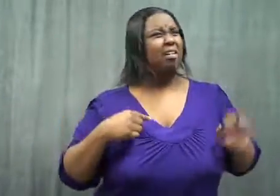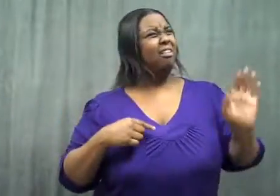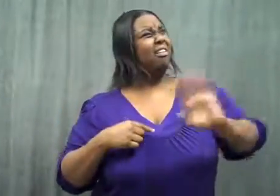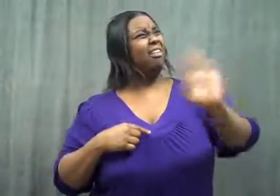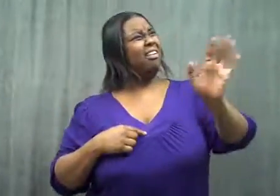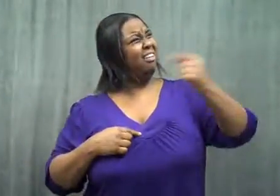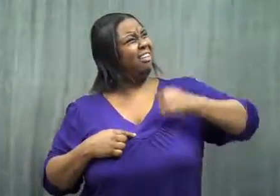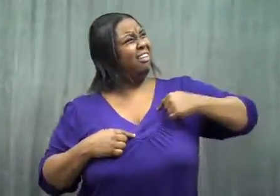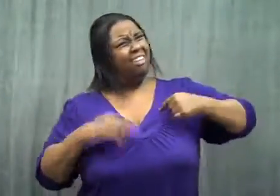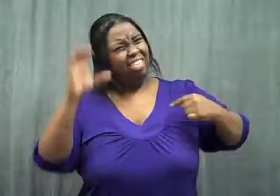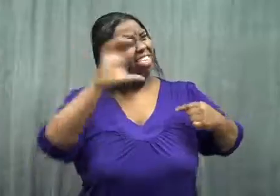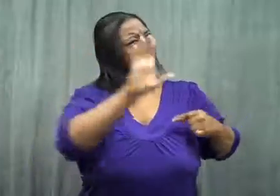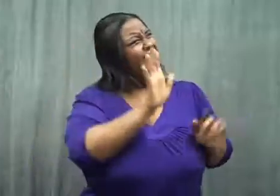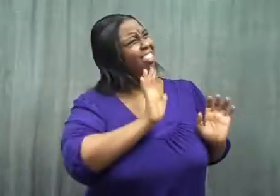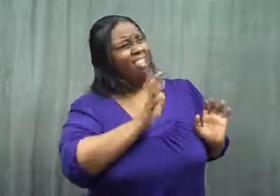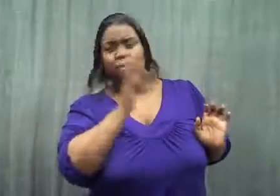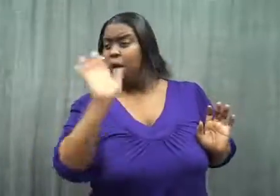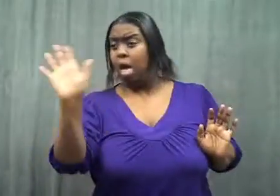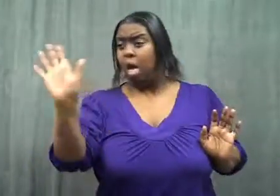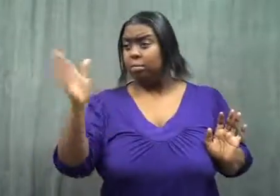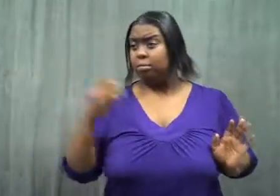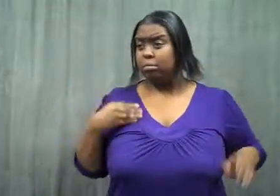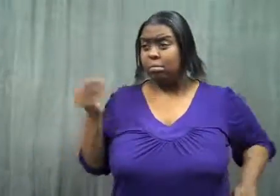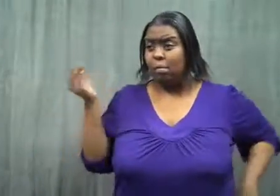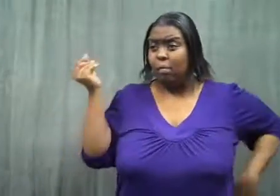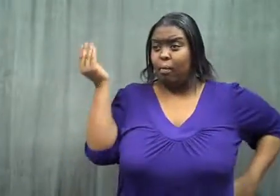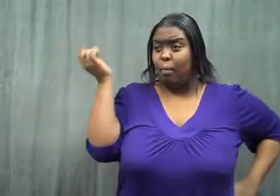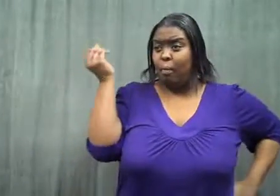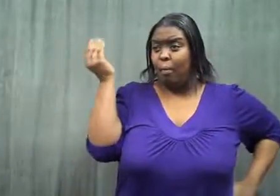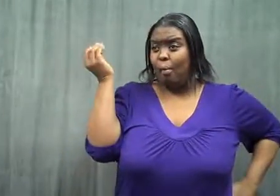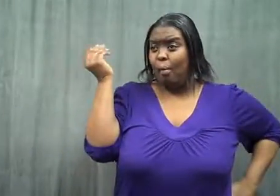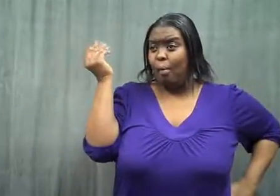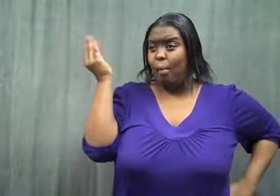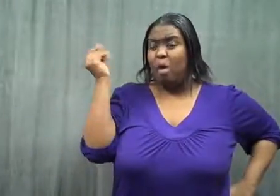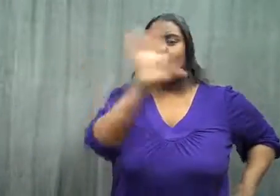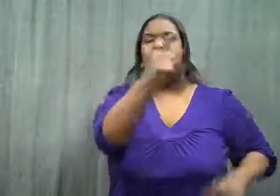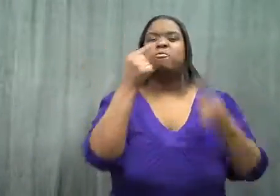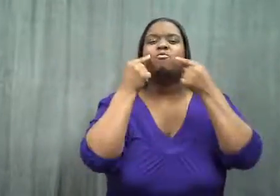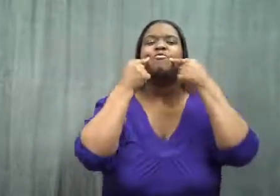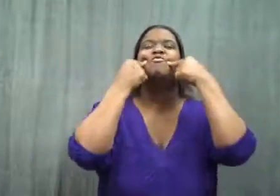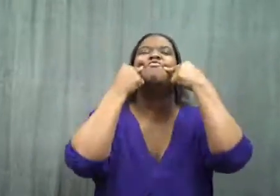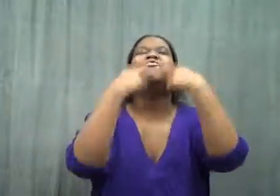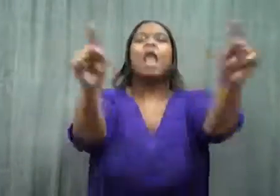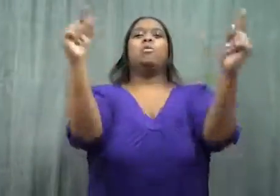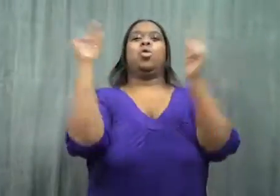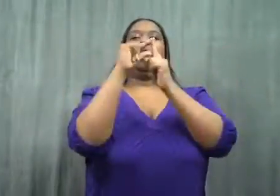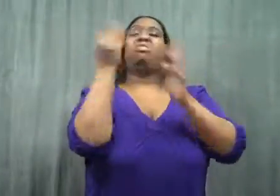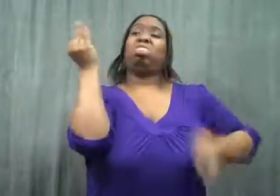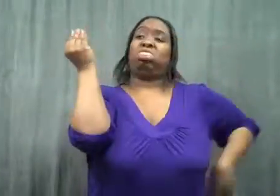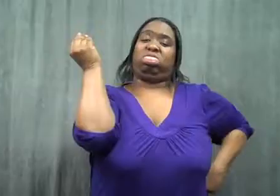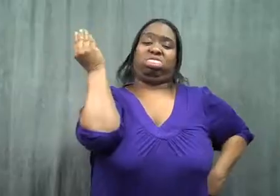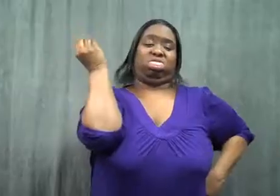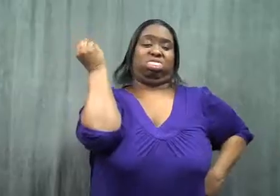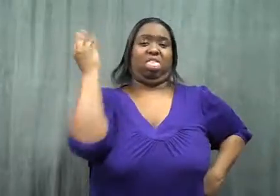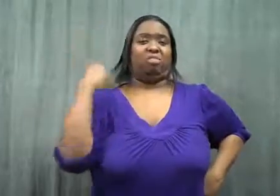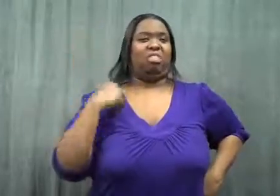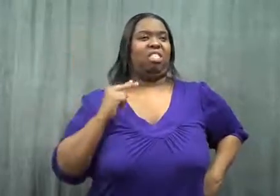I said, "I can look myself! She said, "I'm the one with the money!" That was her famous gesture.. "I got the money!"